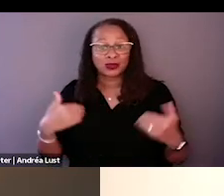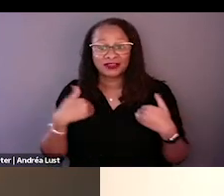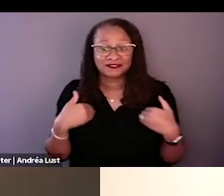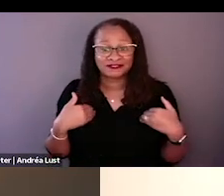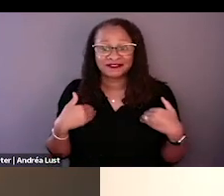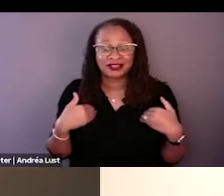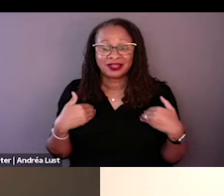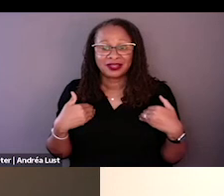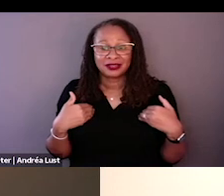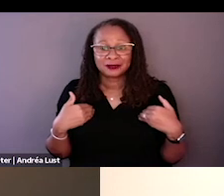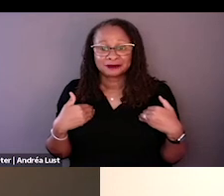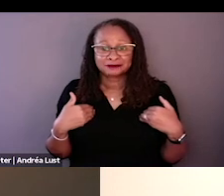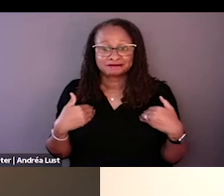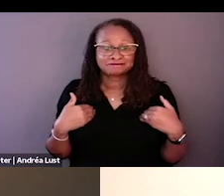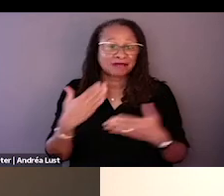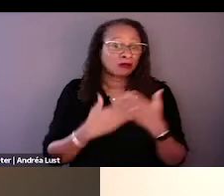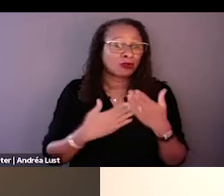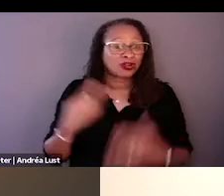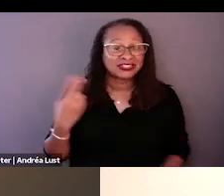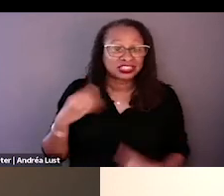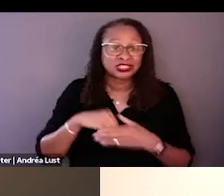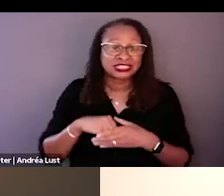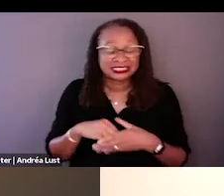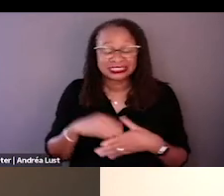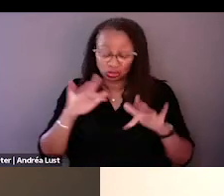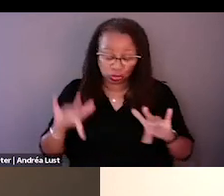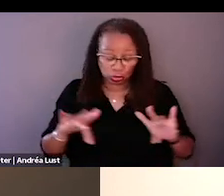sometimes house by house, what happened there during the war.